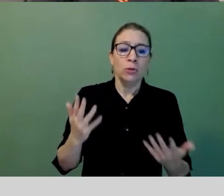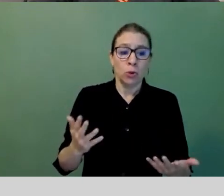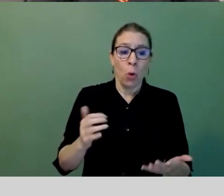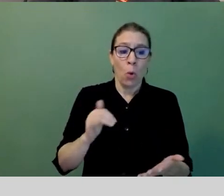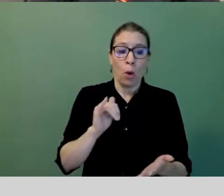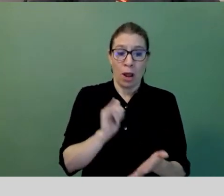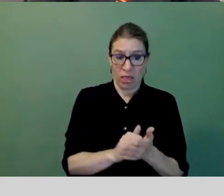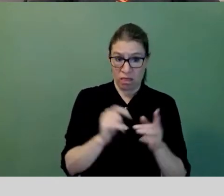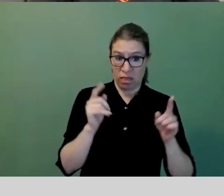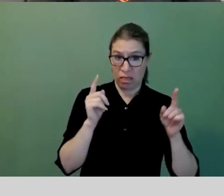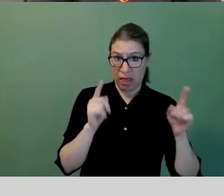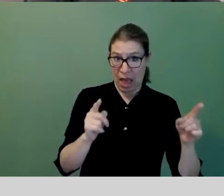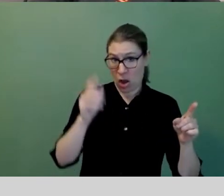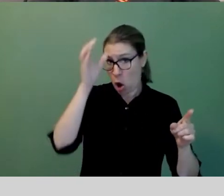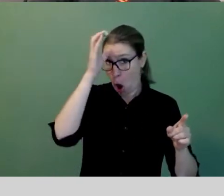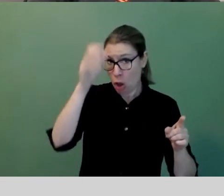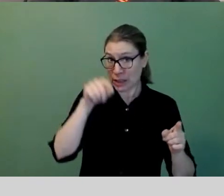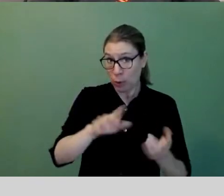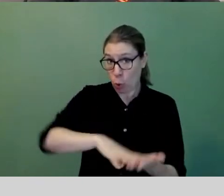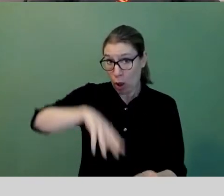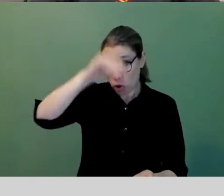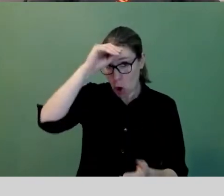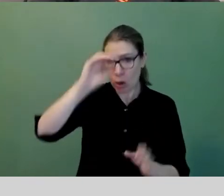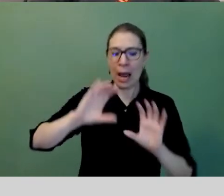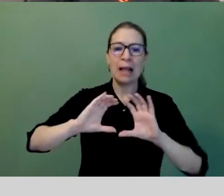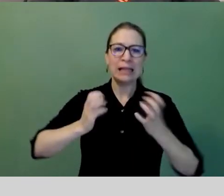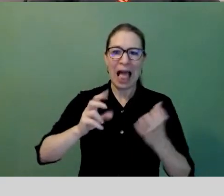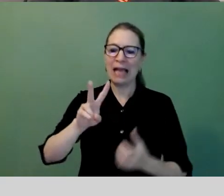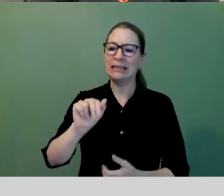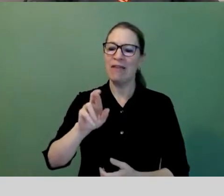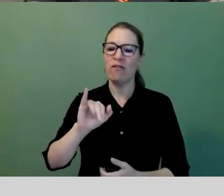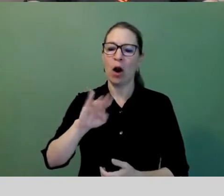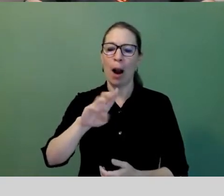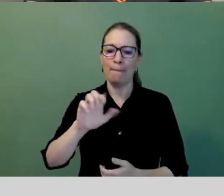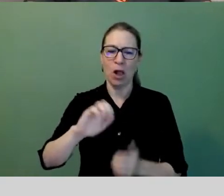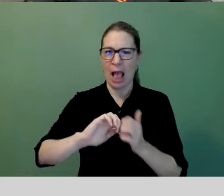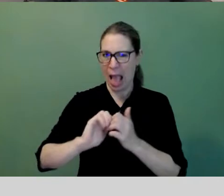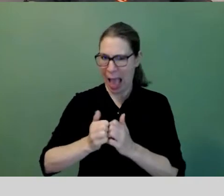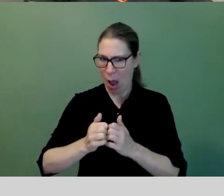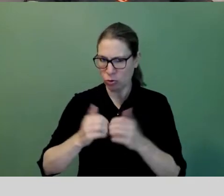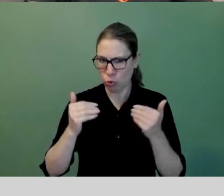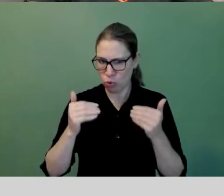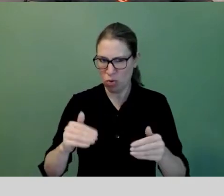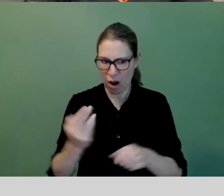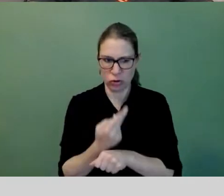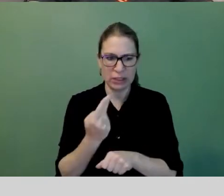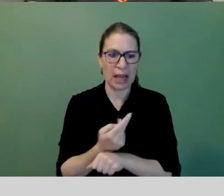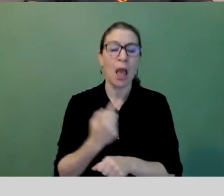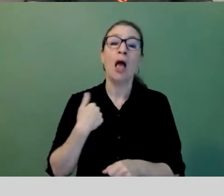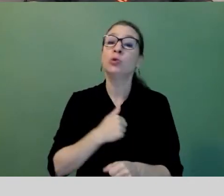and the concept you will learn is class variable, how to annotate it. Let's open the same file in my text editor